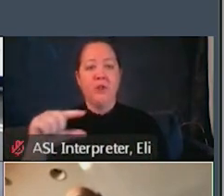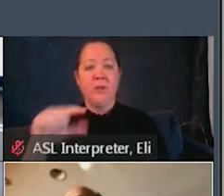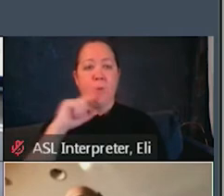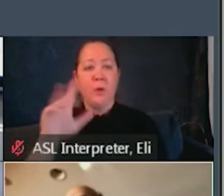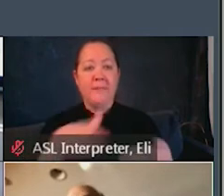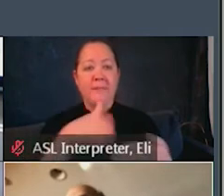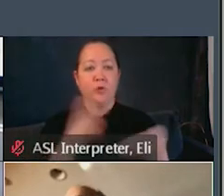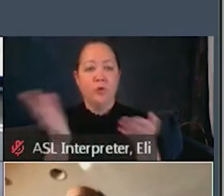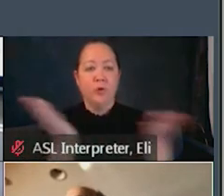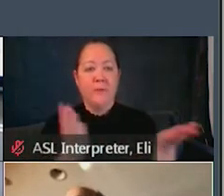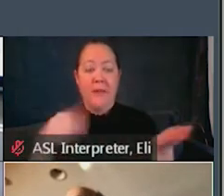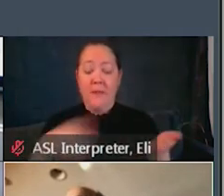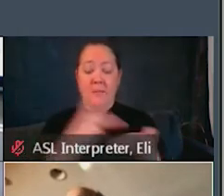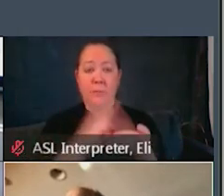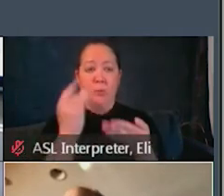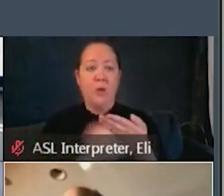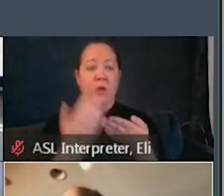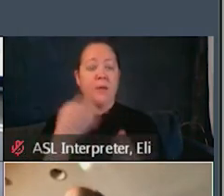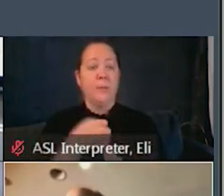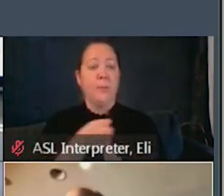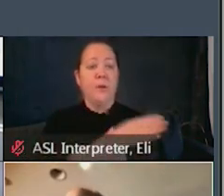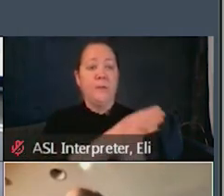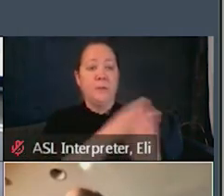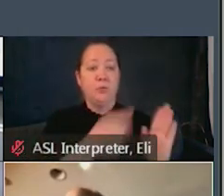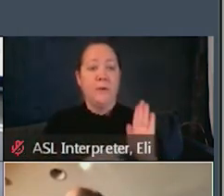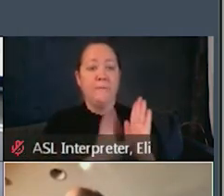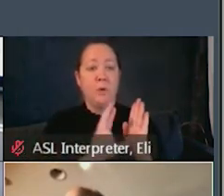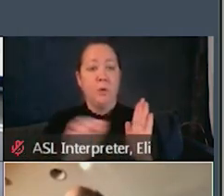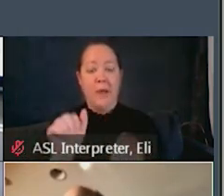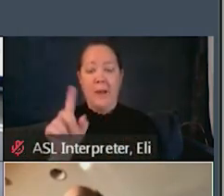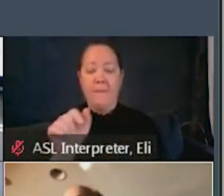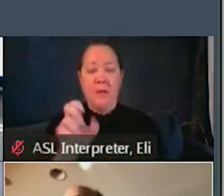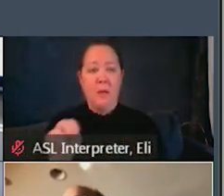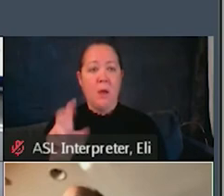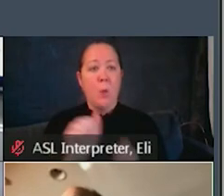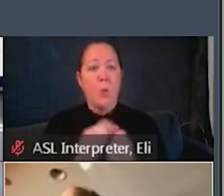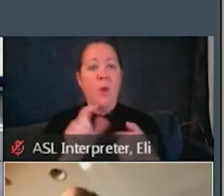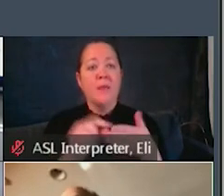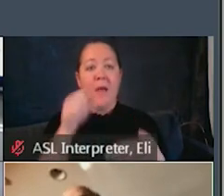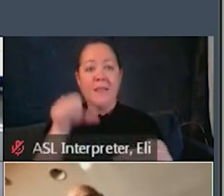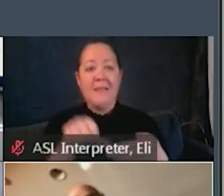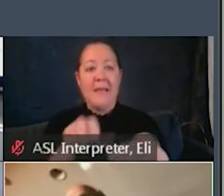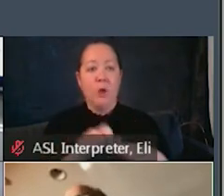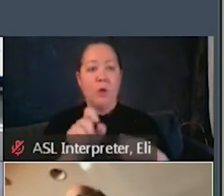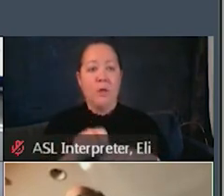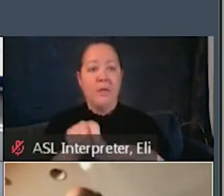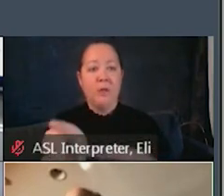This project was previously reviewed administratively with the transmittal letter issued in July of 2019.